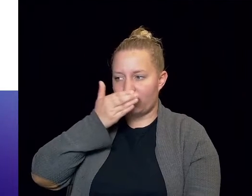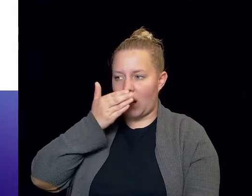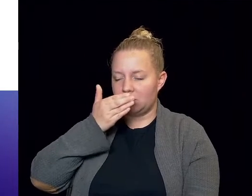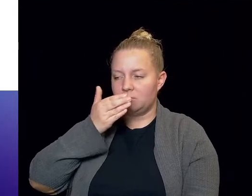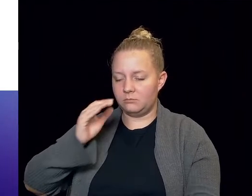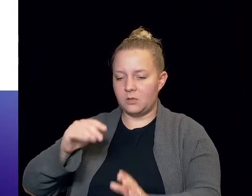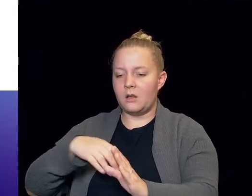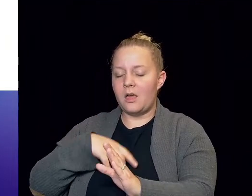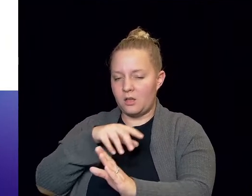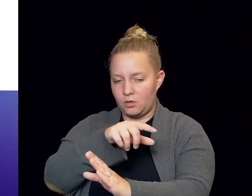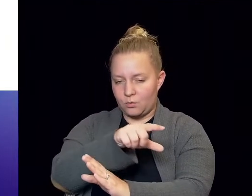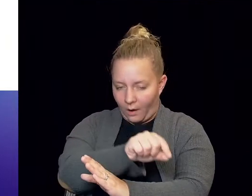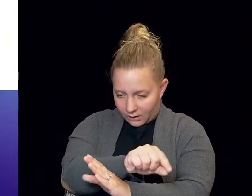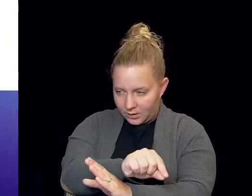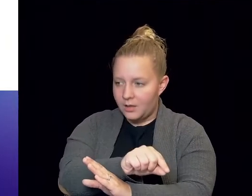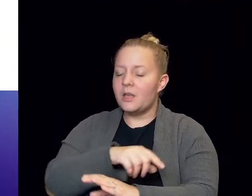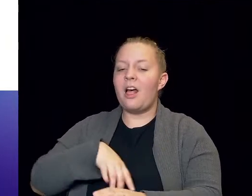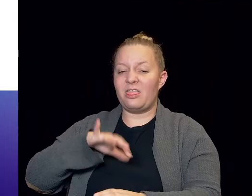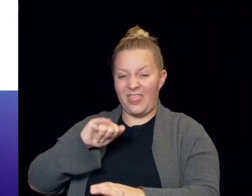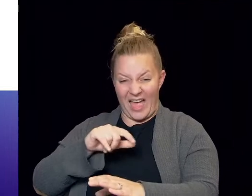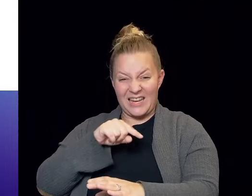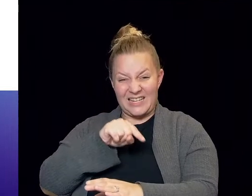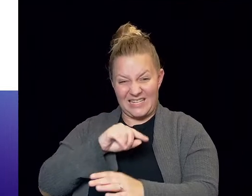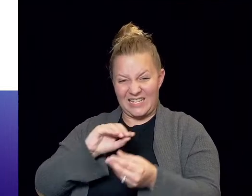So, the first thing you ask yourself is, that number out front, how many times does that go into the